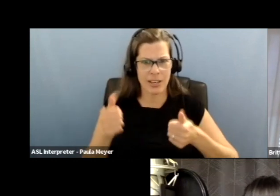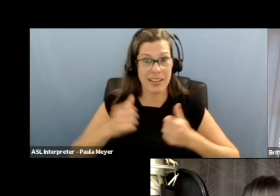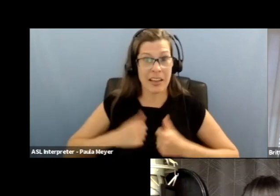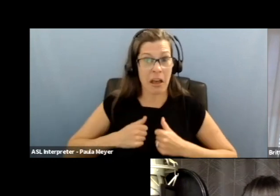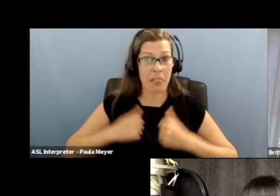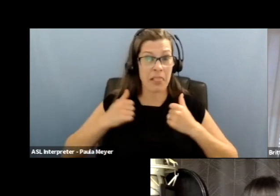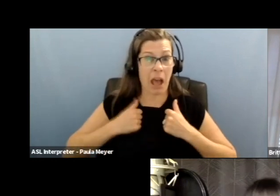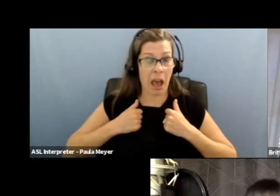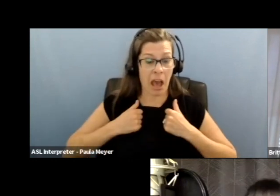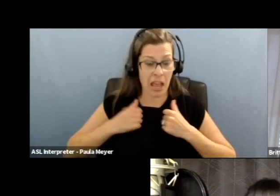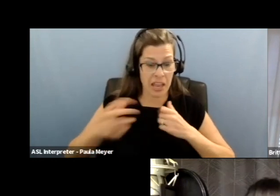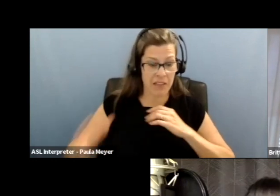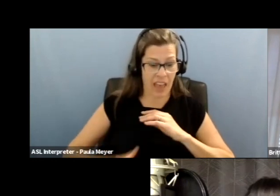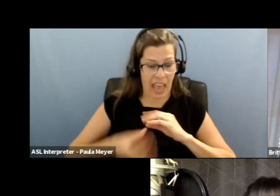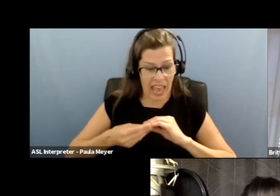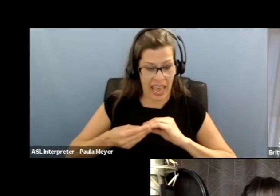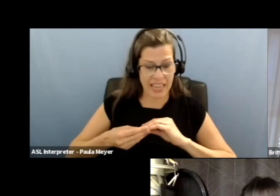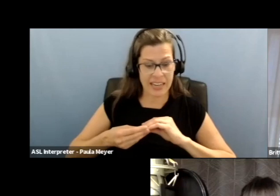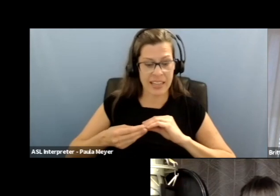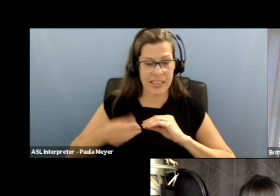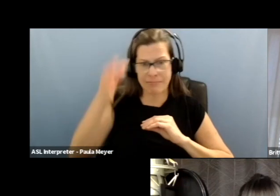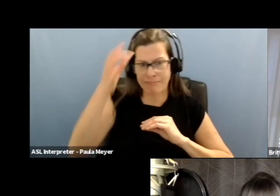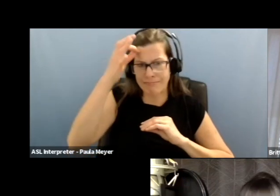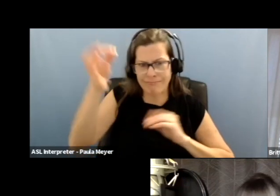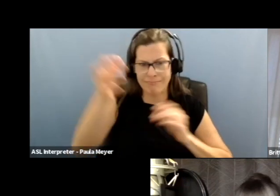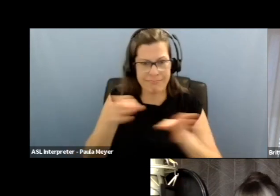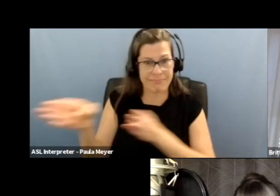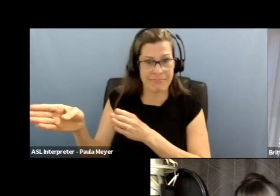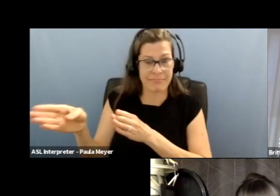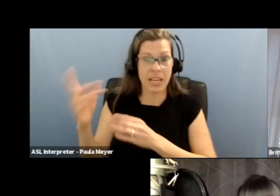and I always default to the most neutral that I can.